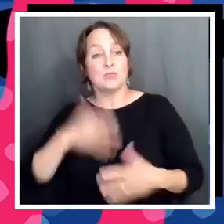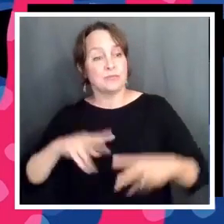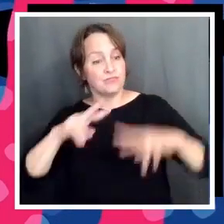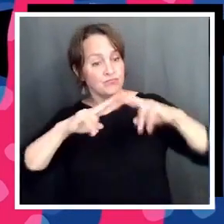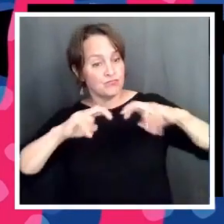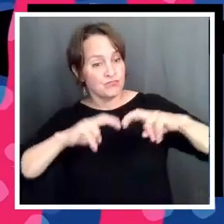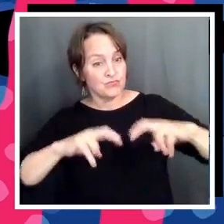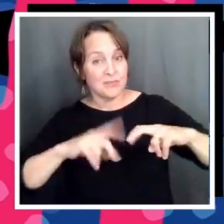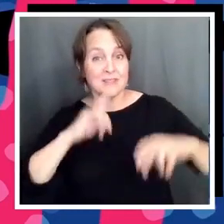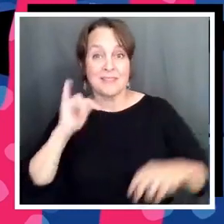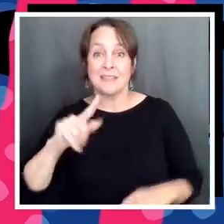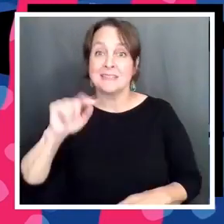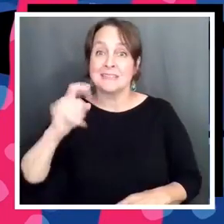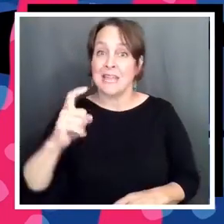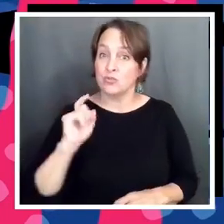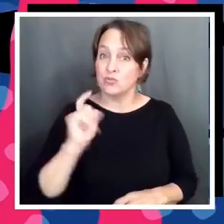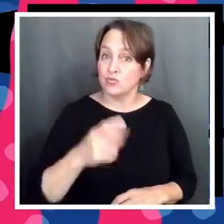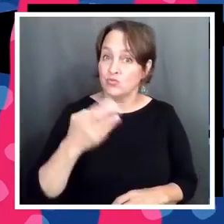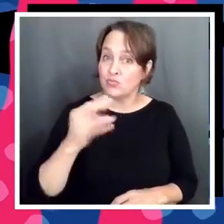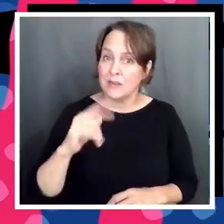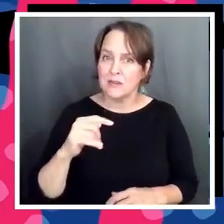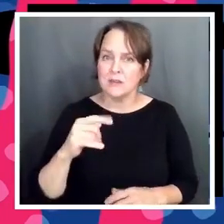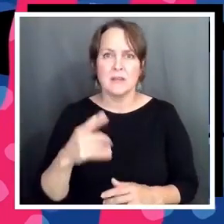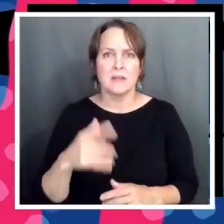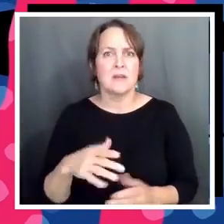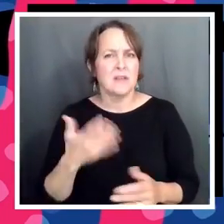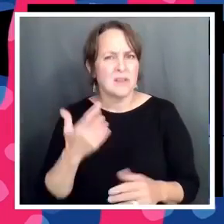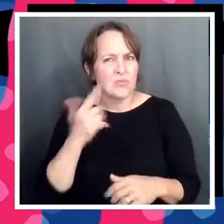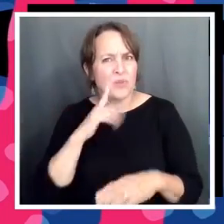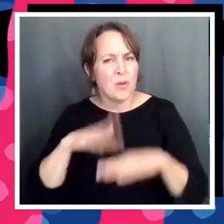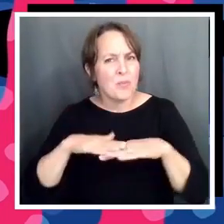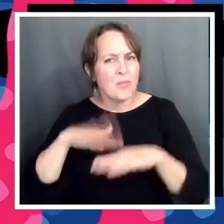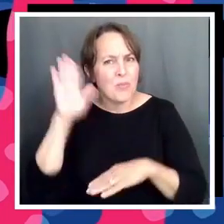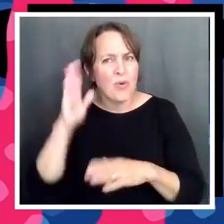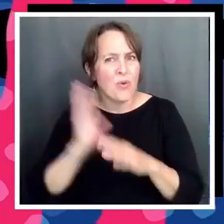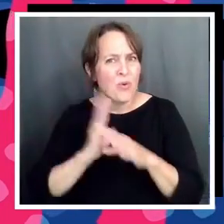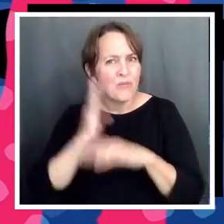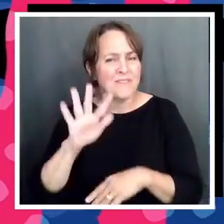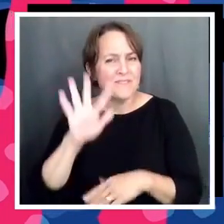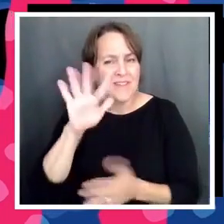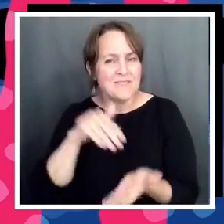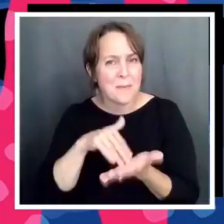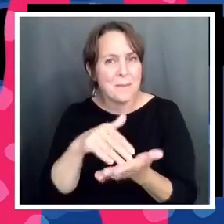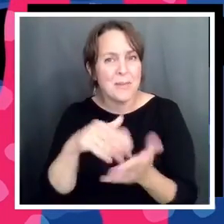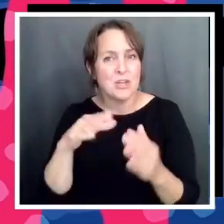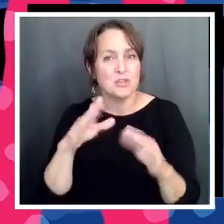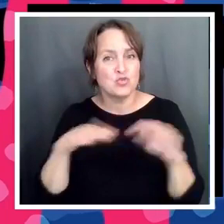HEALTHCARE, CLOTHING AND TAXES.